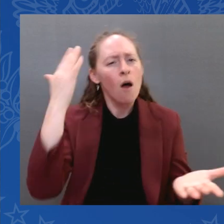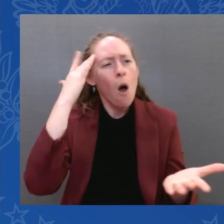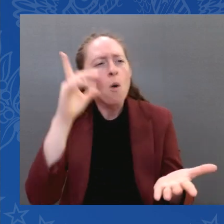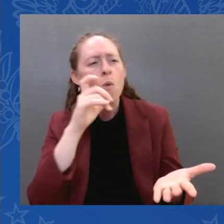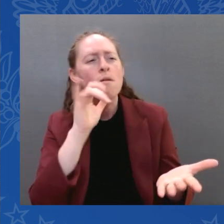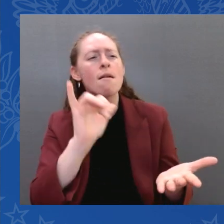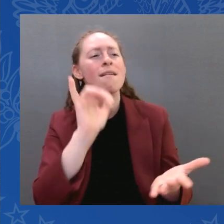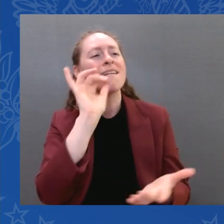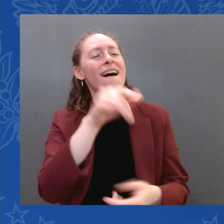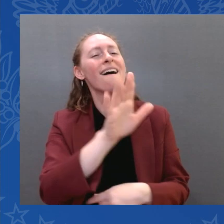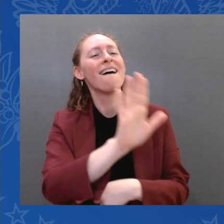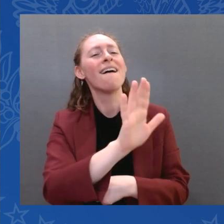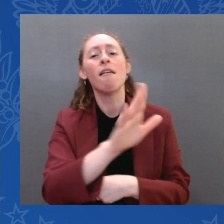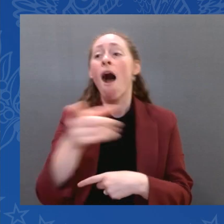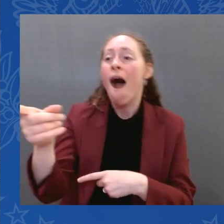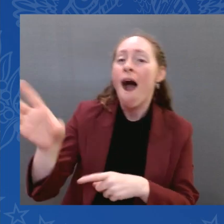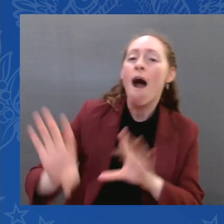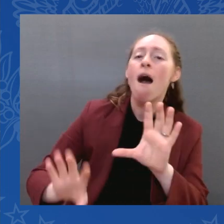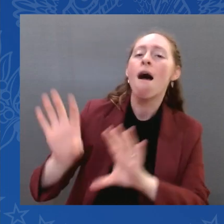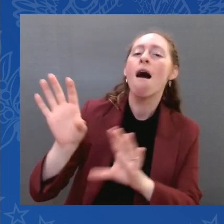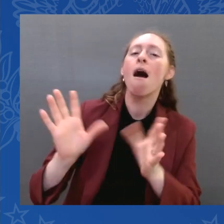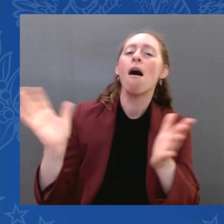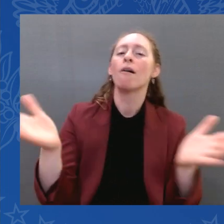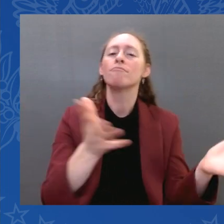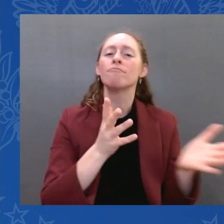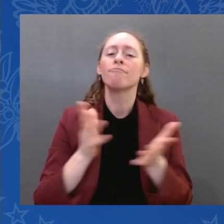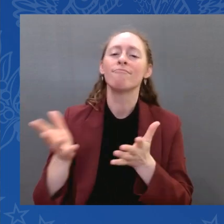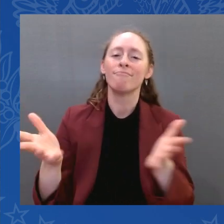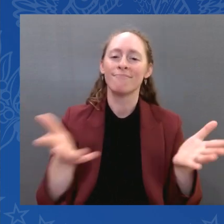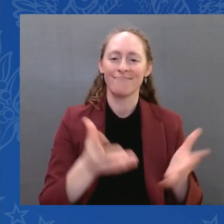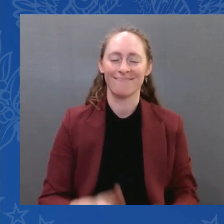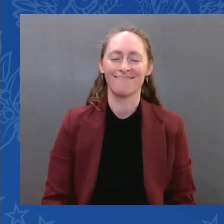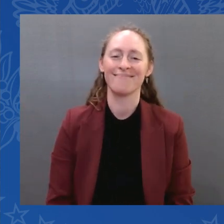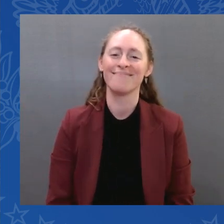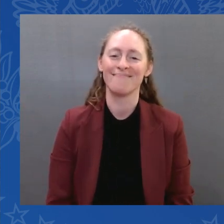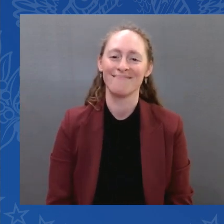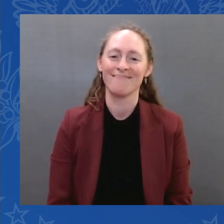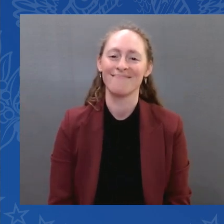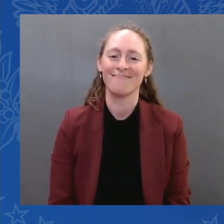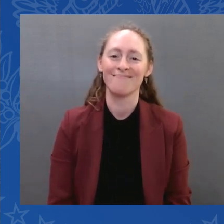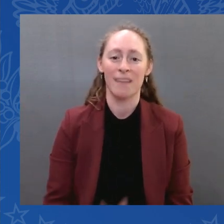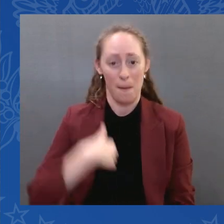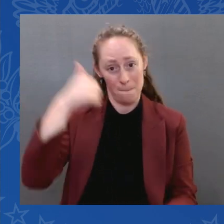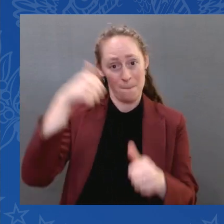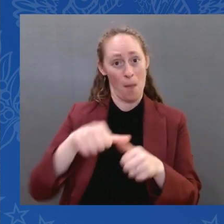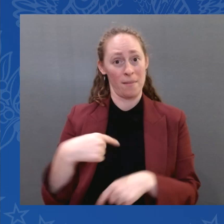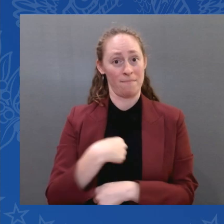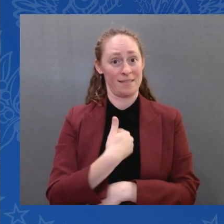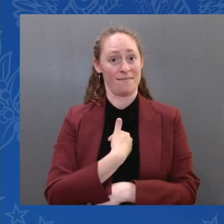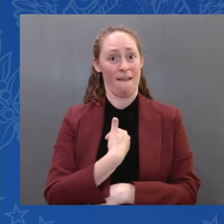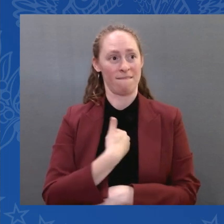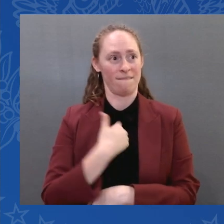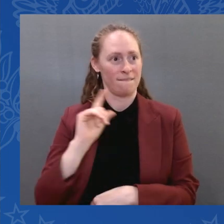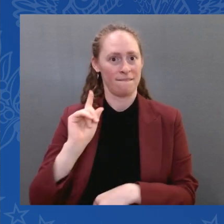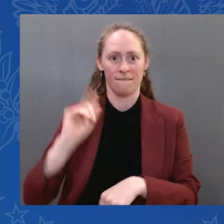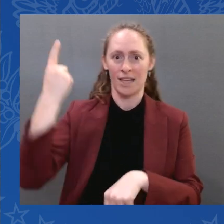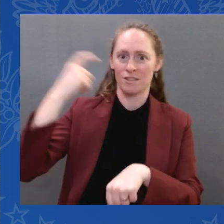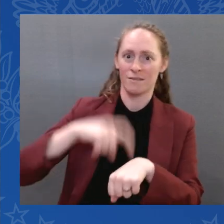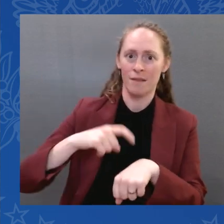because I'd come under tough circumstances. I just wanted to I just was I wasn't even sure I wanted to be here. And I was 30 years old.